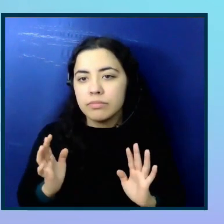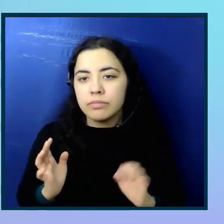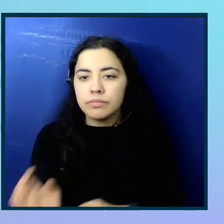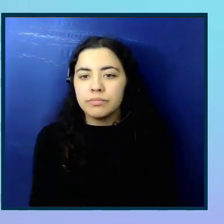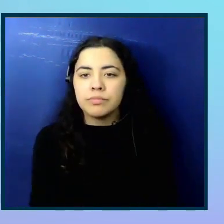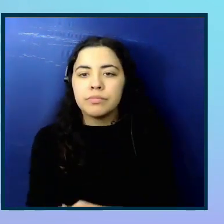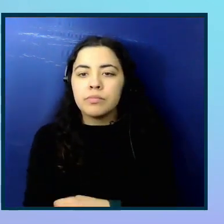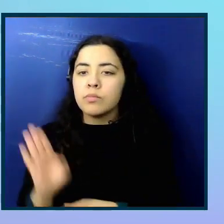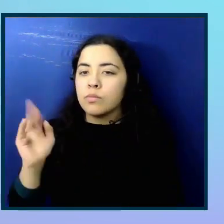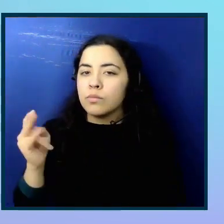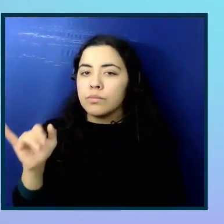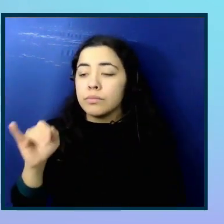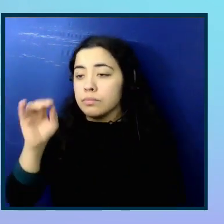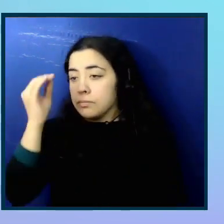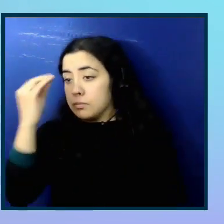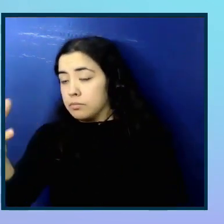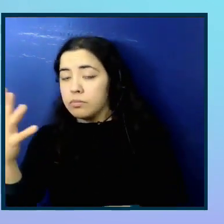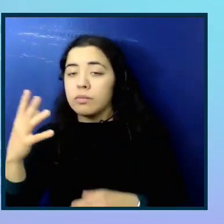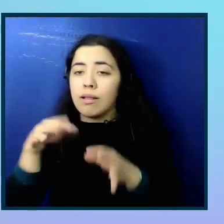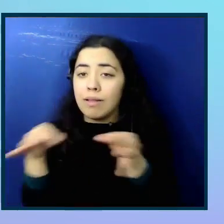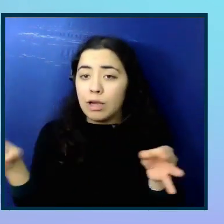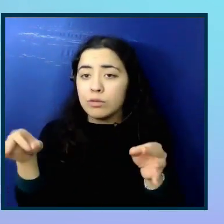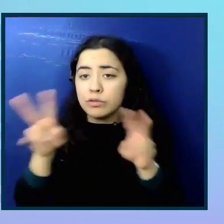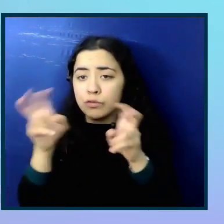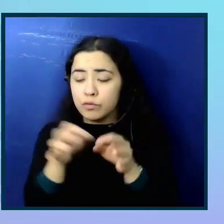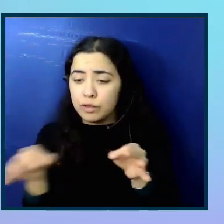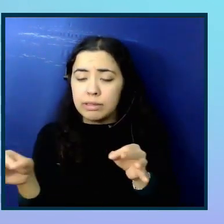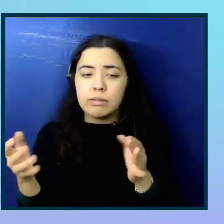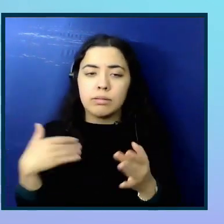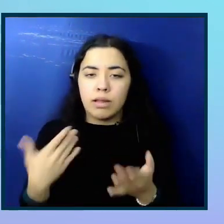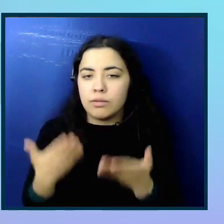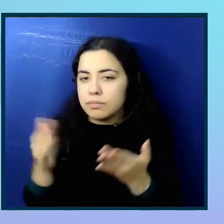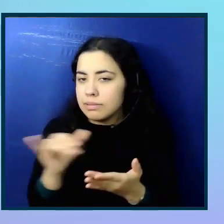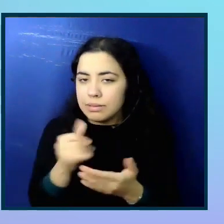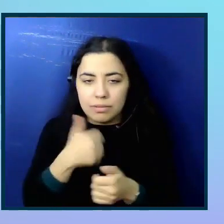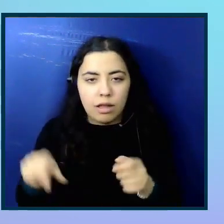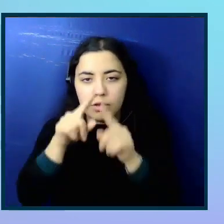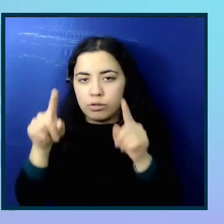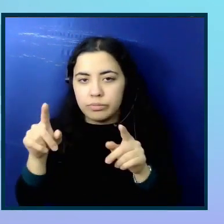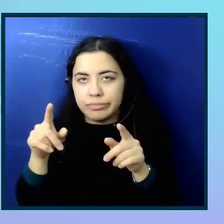and phrasing of the screener. So I would use it just, I mean, really the same way as any other screener question,